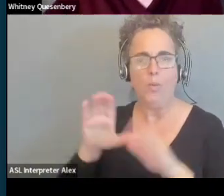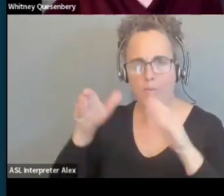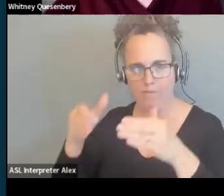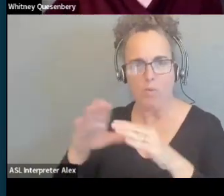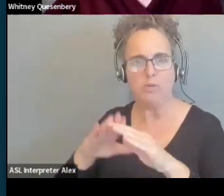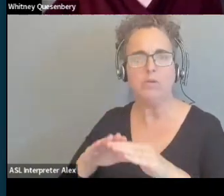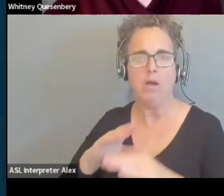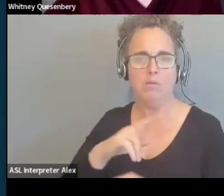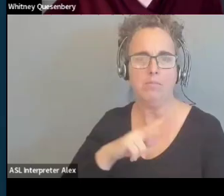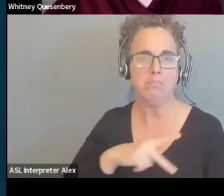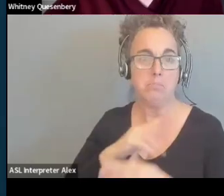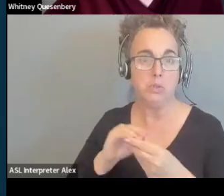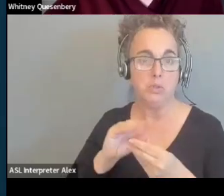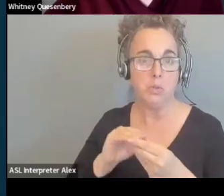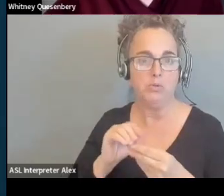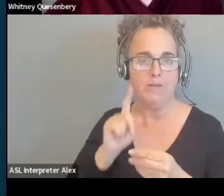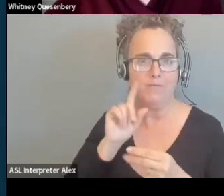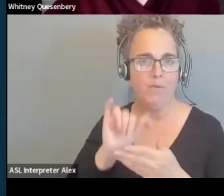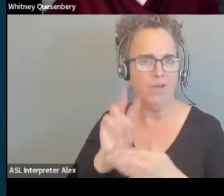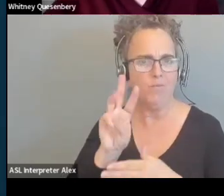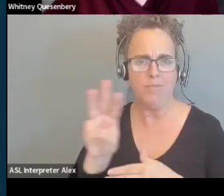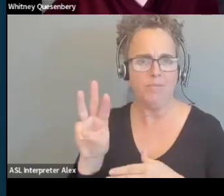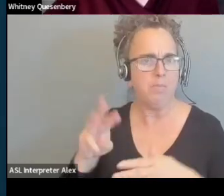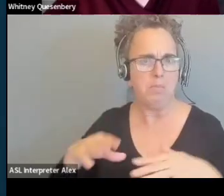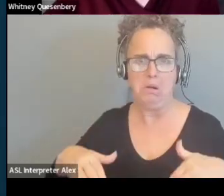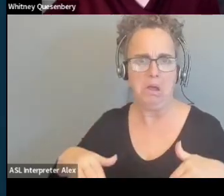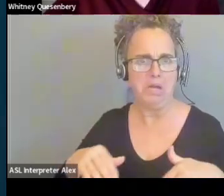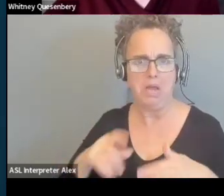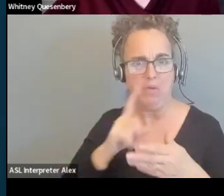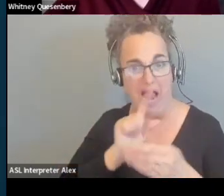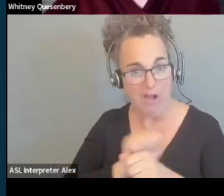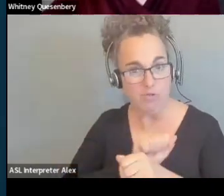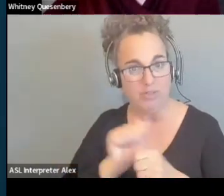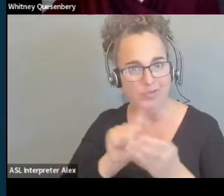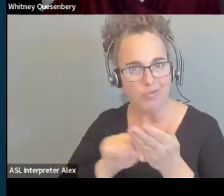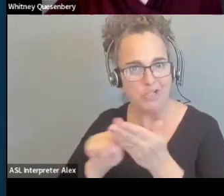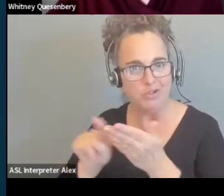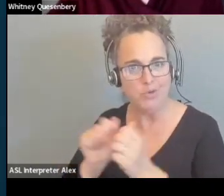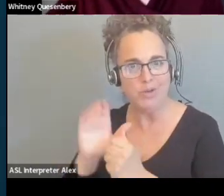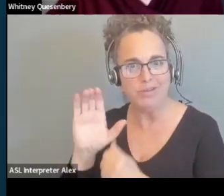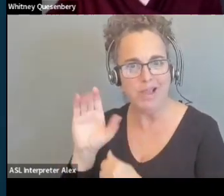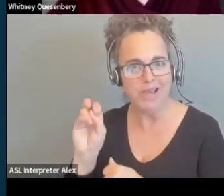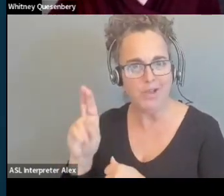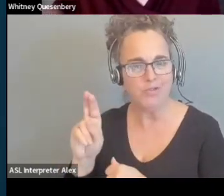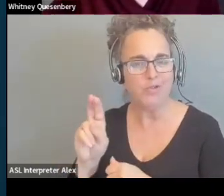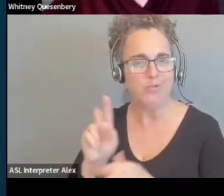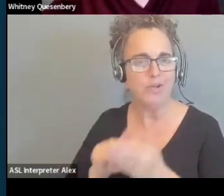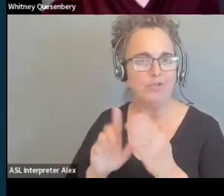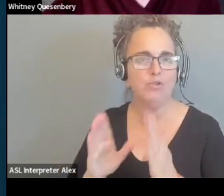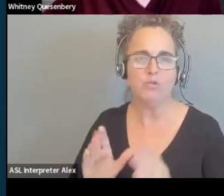and we had not done much research with researchers, with cancer researchers. So we just had one cancer researcher there.